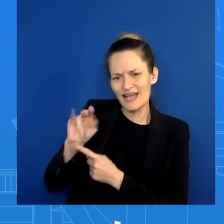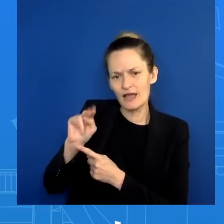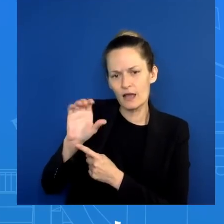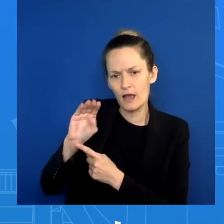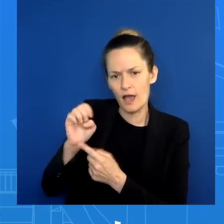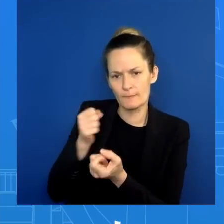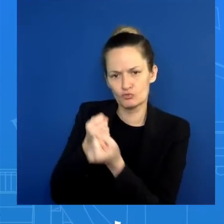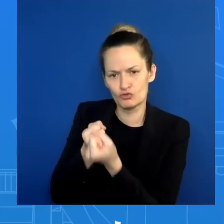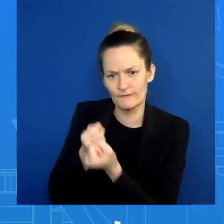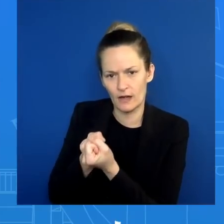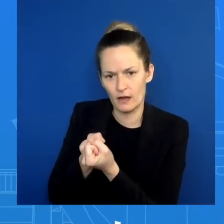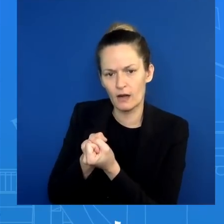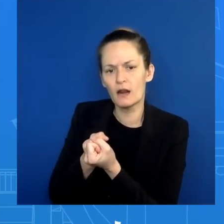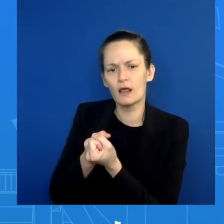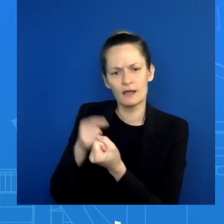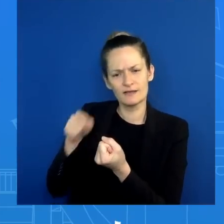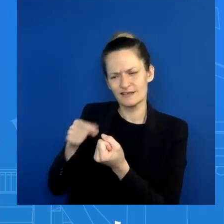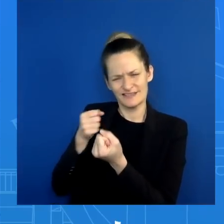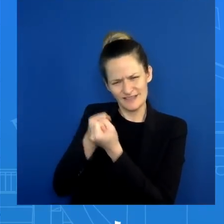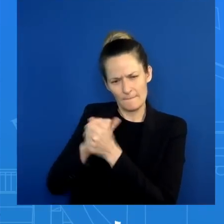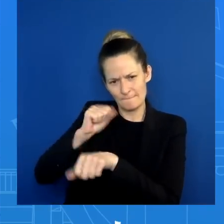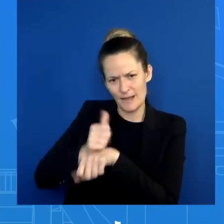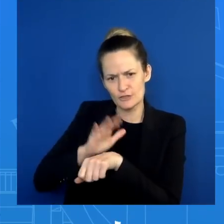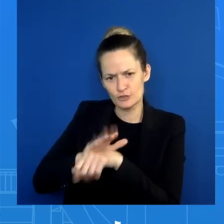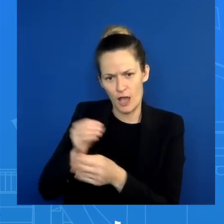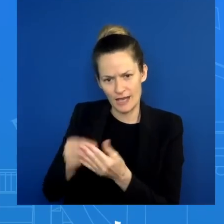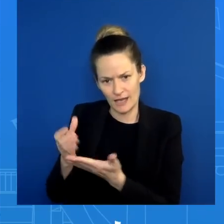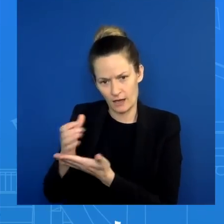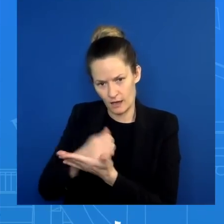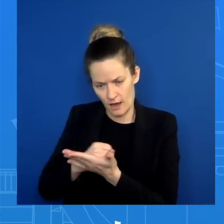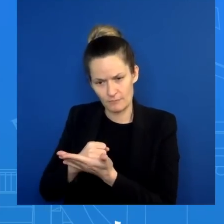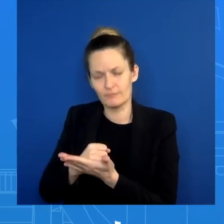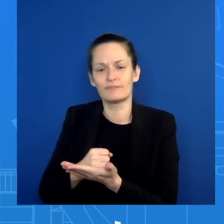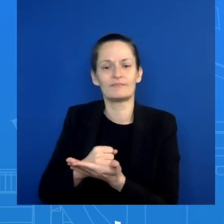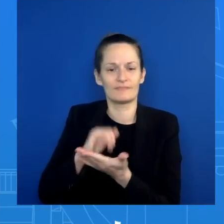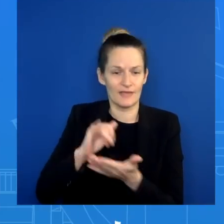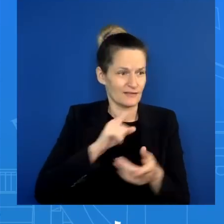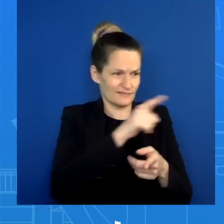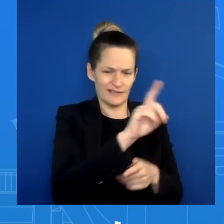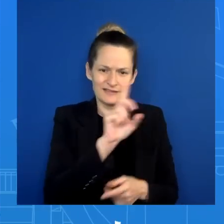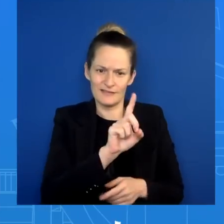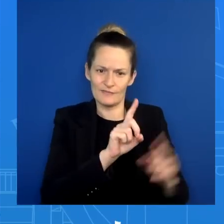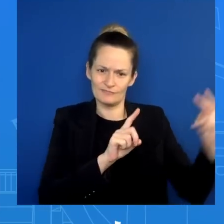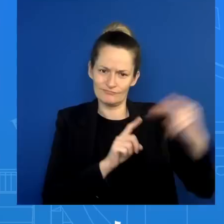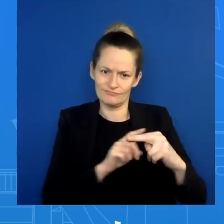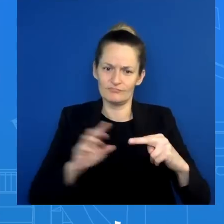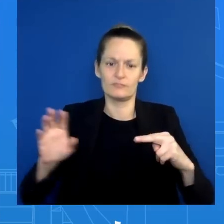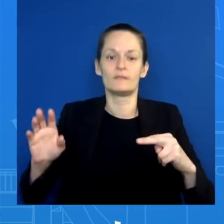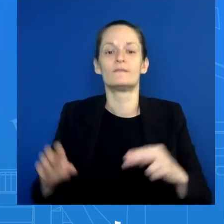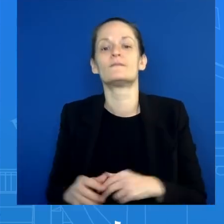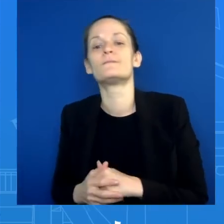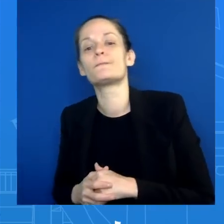would pay only $56 a month on their loans compared to the $197 they pay now.